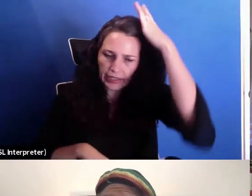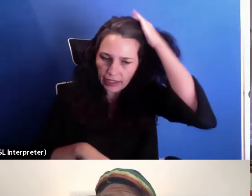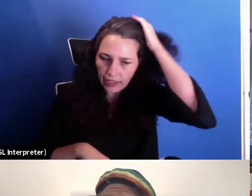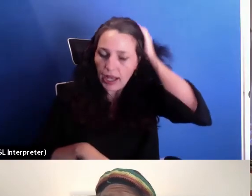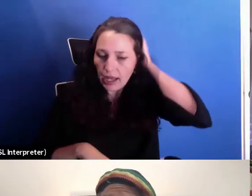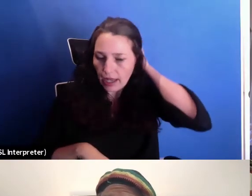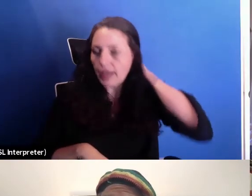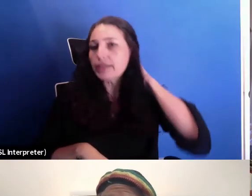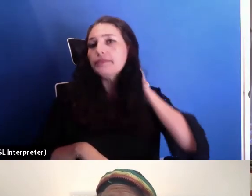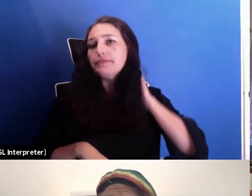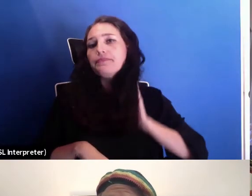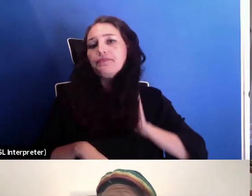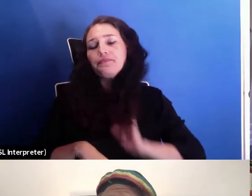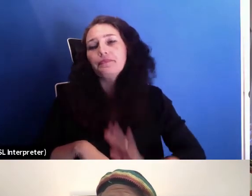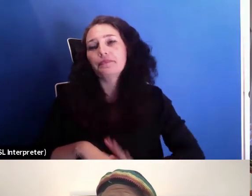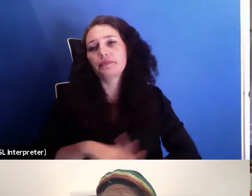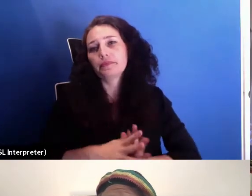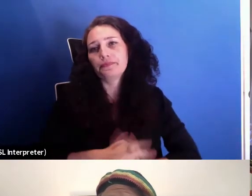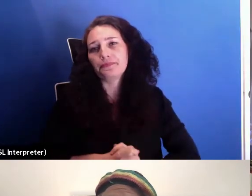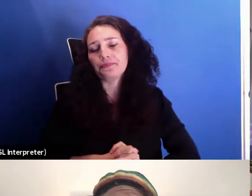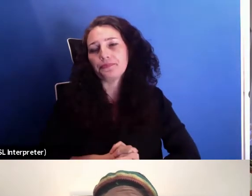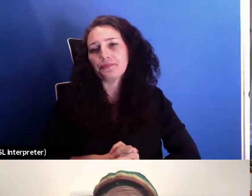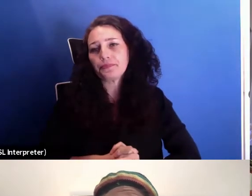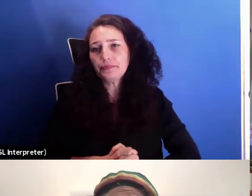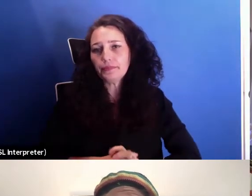when we were interviewing Corbett O'Toole,